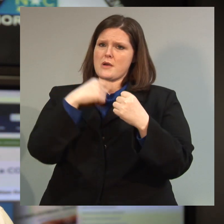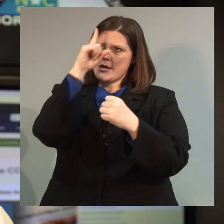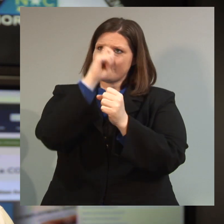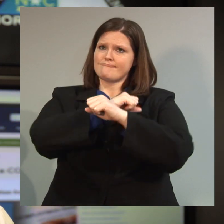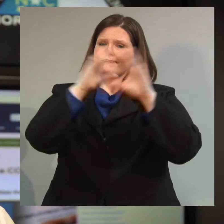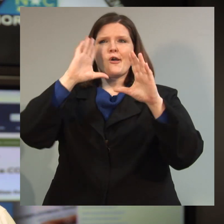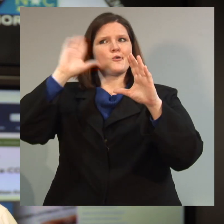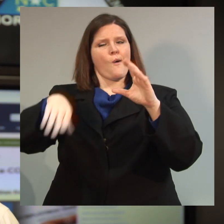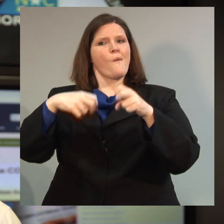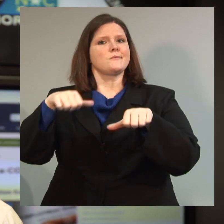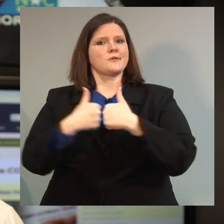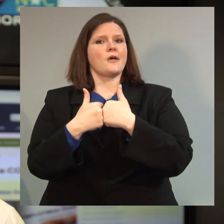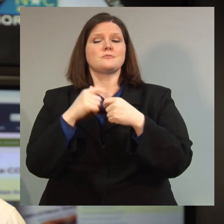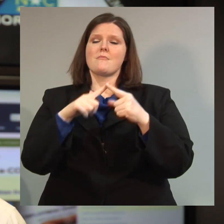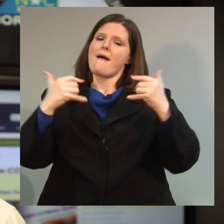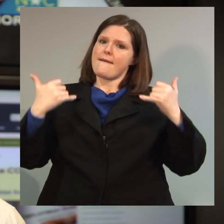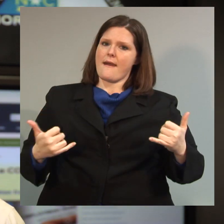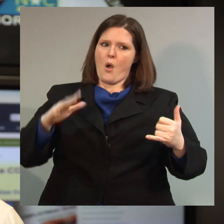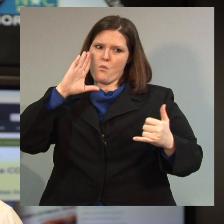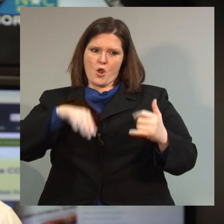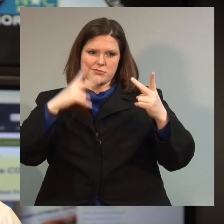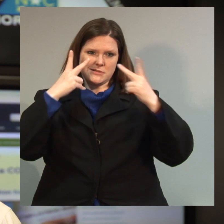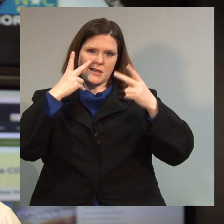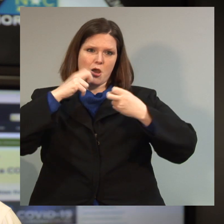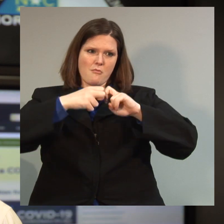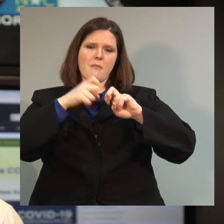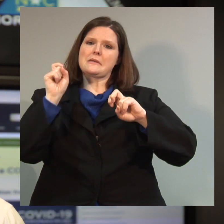But now, more than ever, we know we must continue pushing toward it.